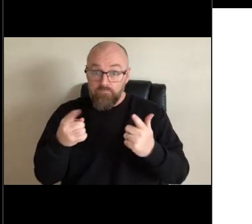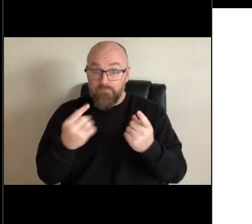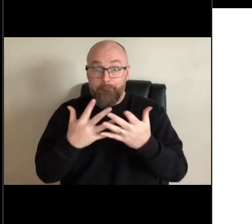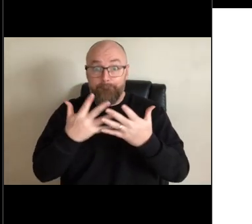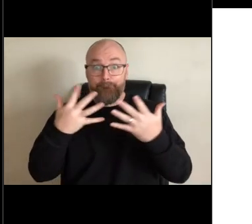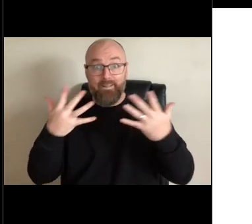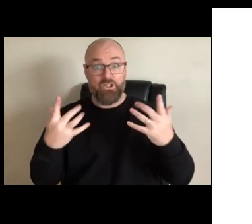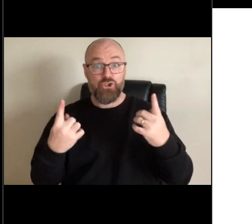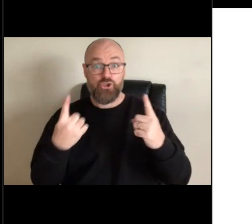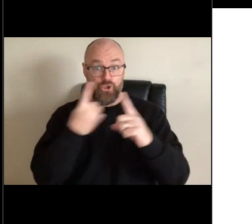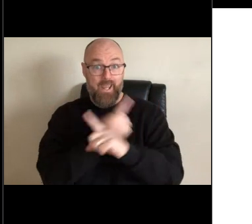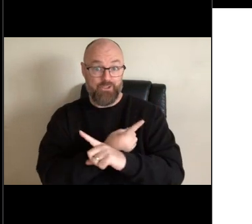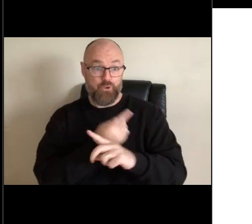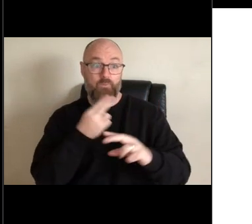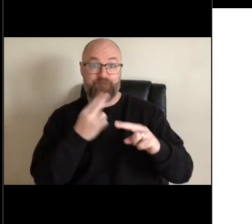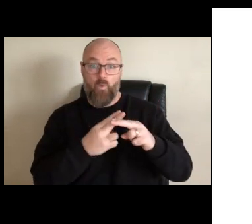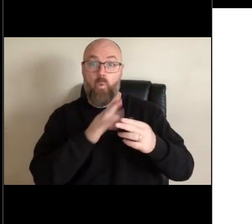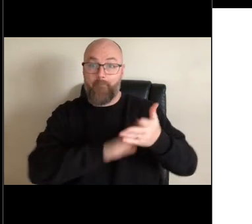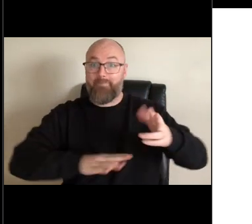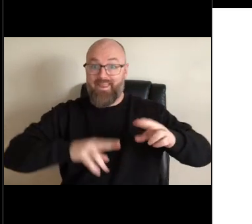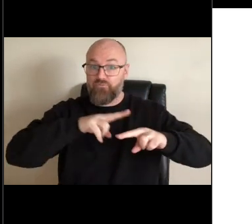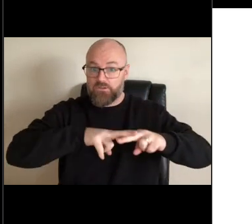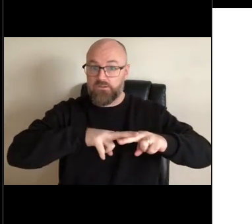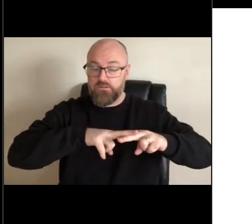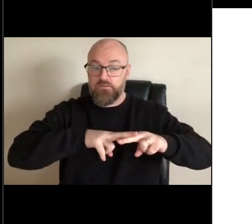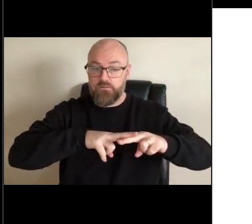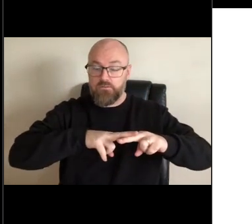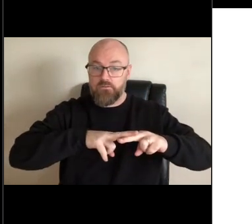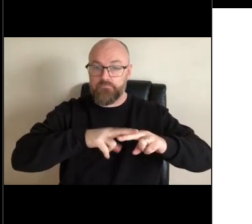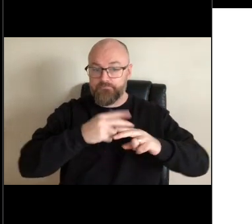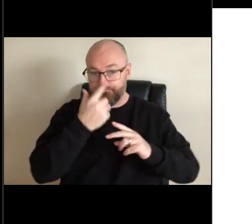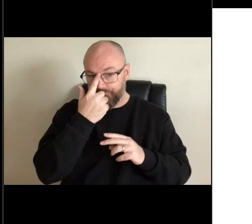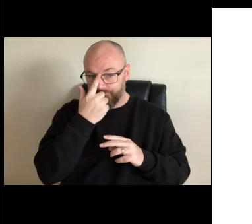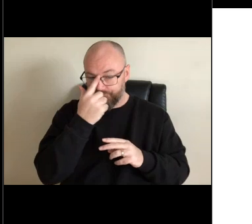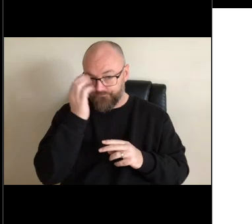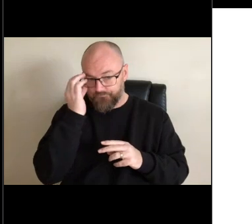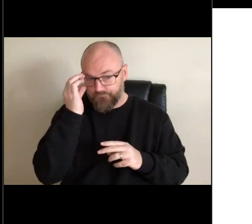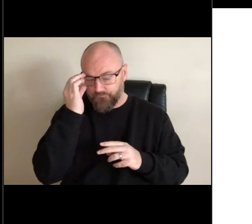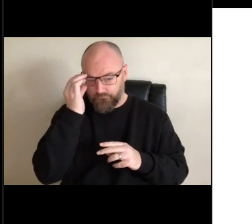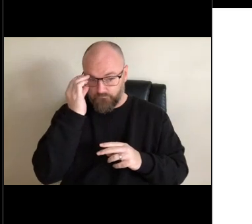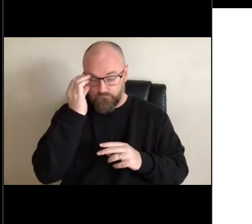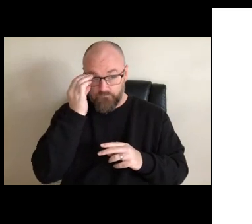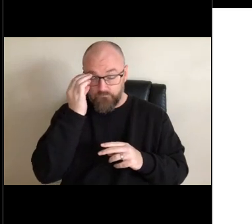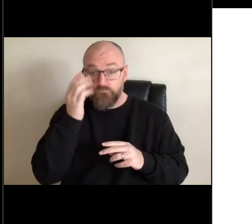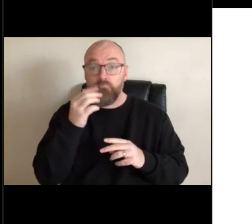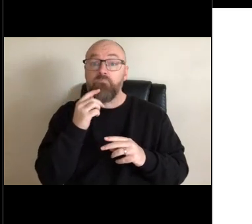the parenting um parts of the Family Law act so there's been some changes to the parenting